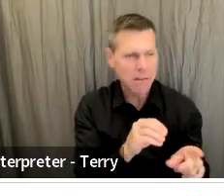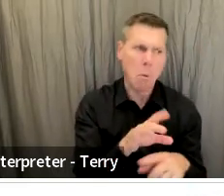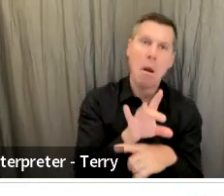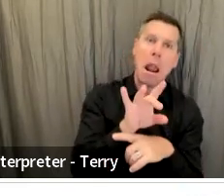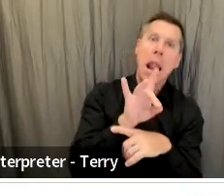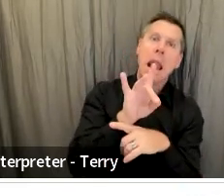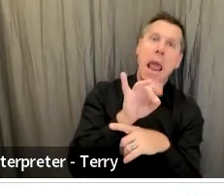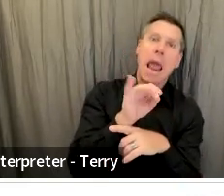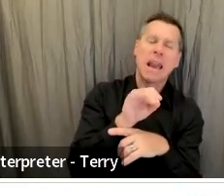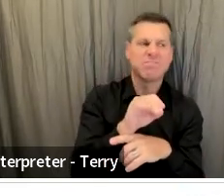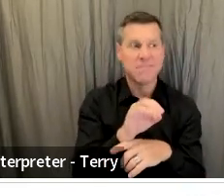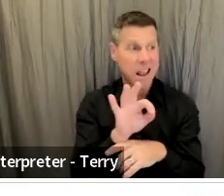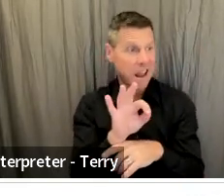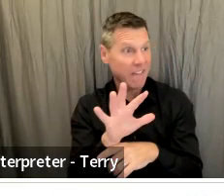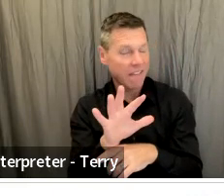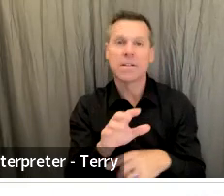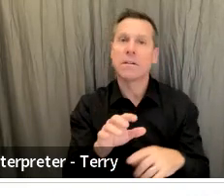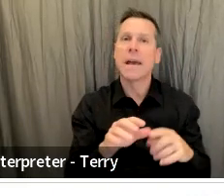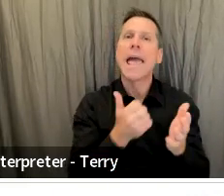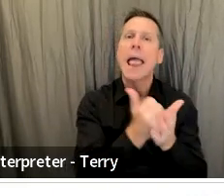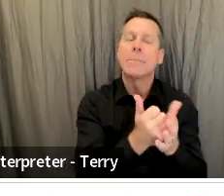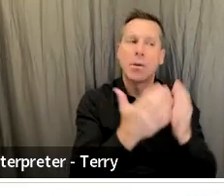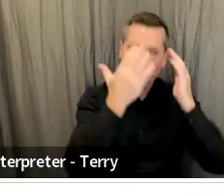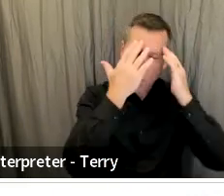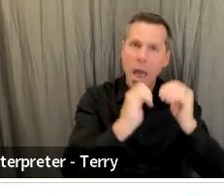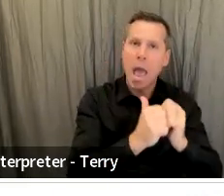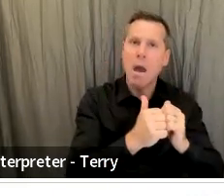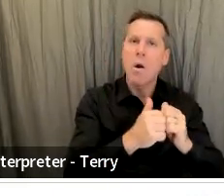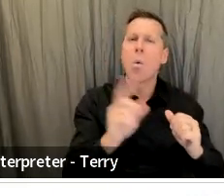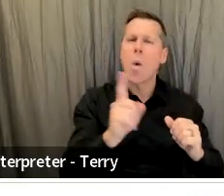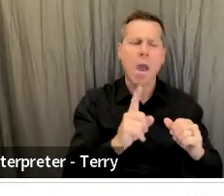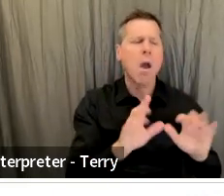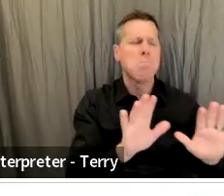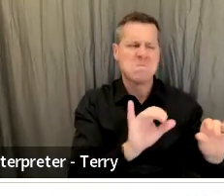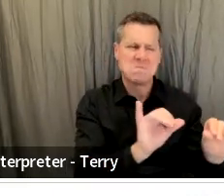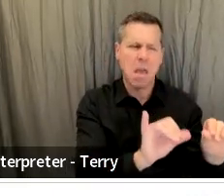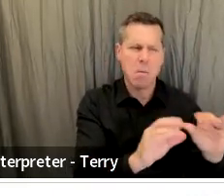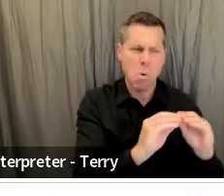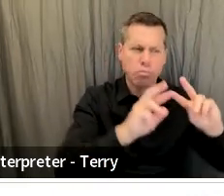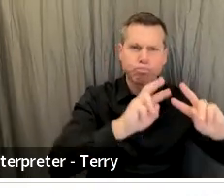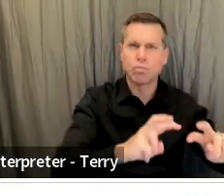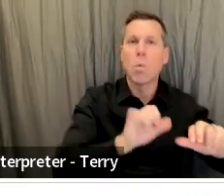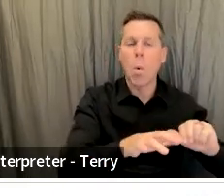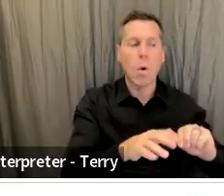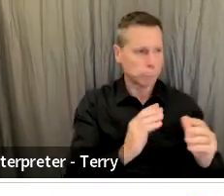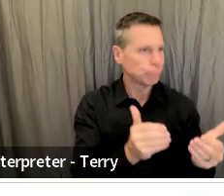and then they do a post-test to move on to the next module. And so in addition to the orientation we had things